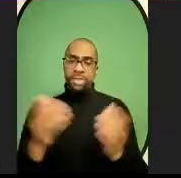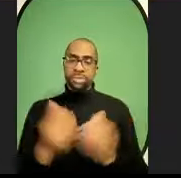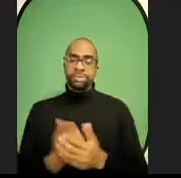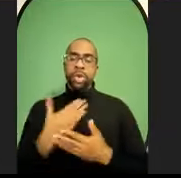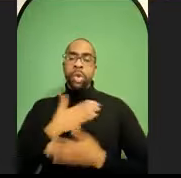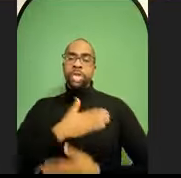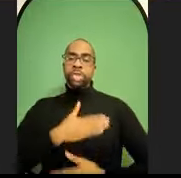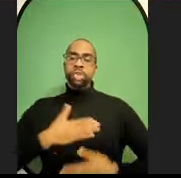so much. , and enjoy your day